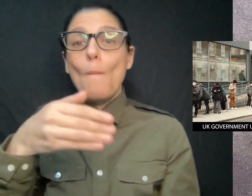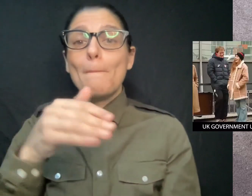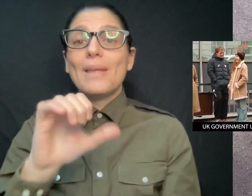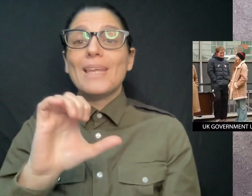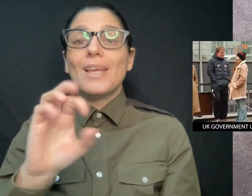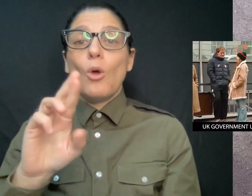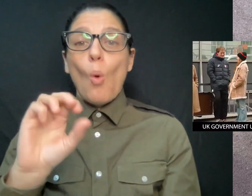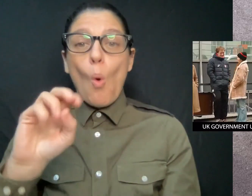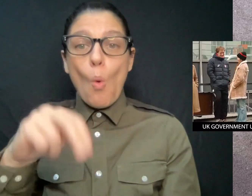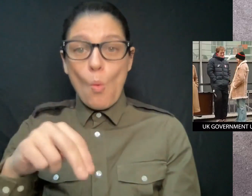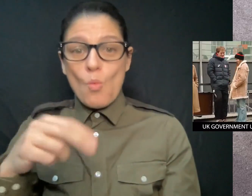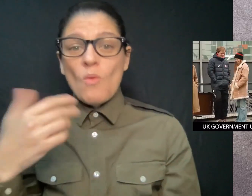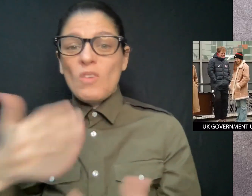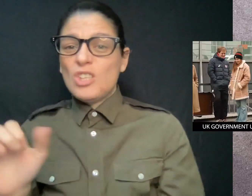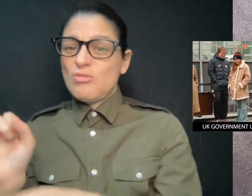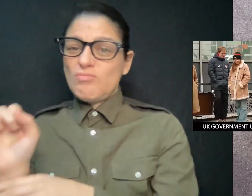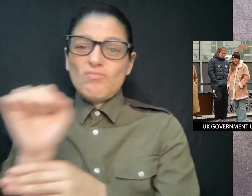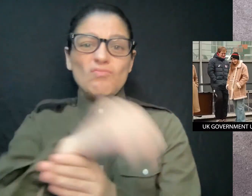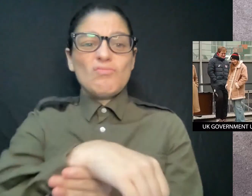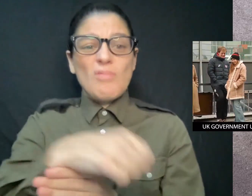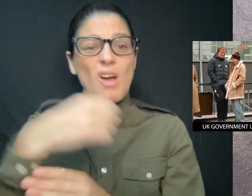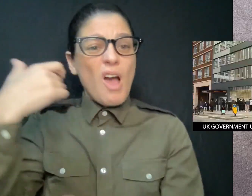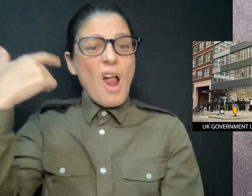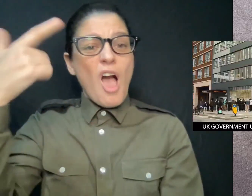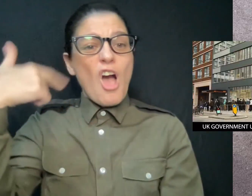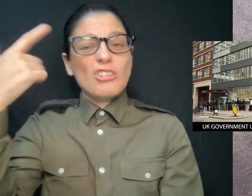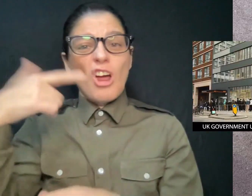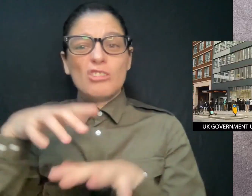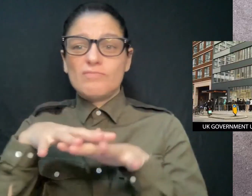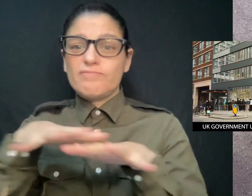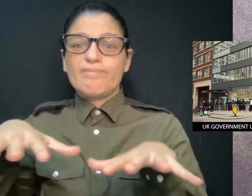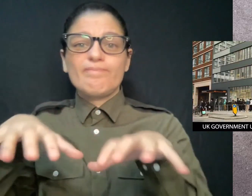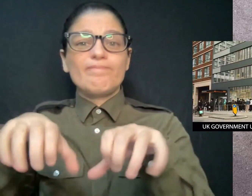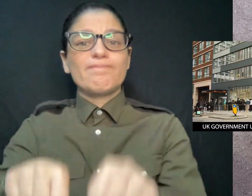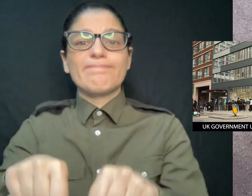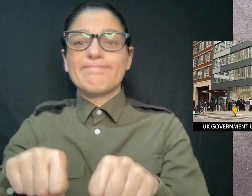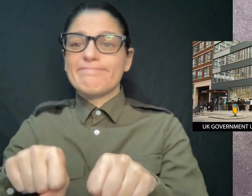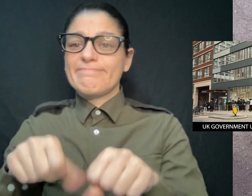due to concern over the omicron variant continuing to spread